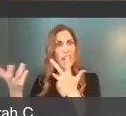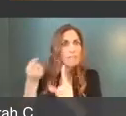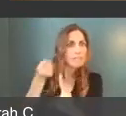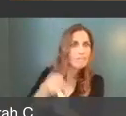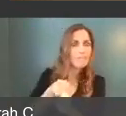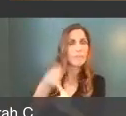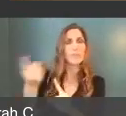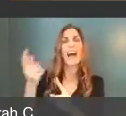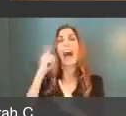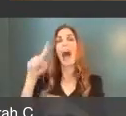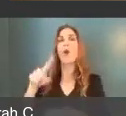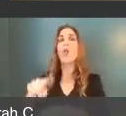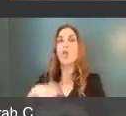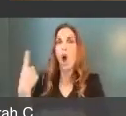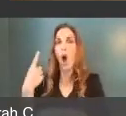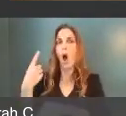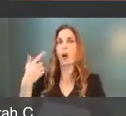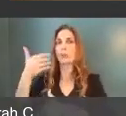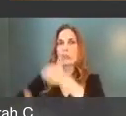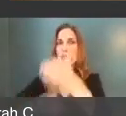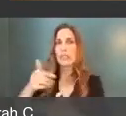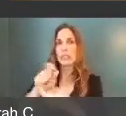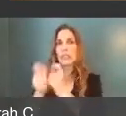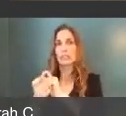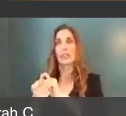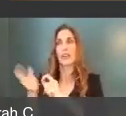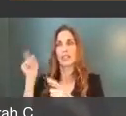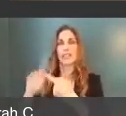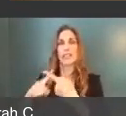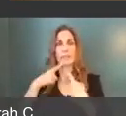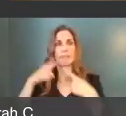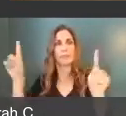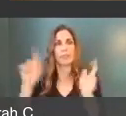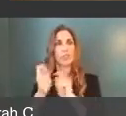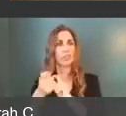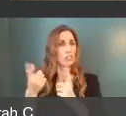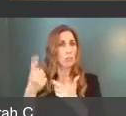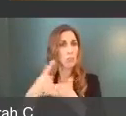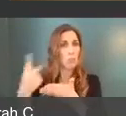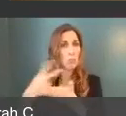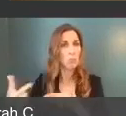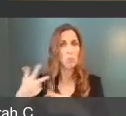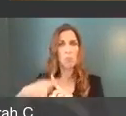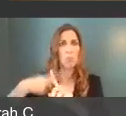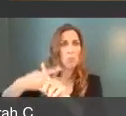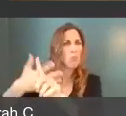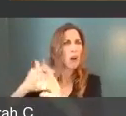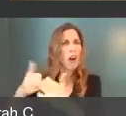change under a new administration - weeks, days, months - any idea on that? [Commissioner Arkoosh] Well, I hope when the